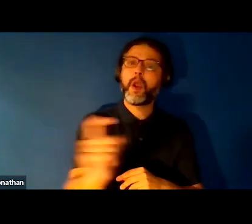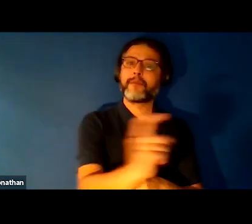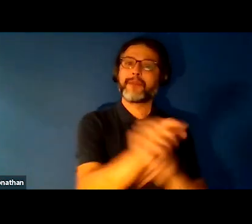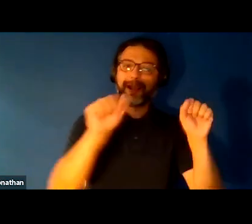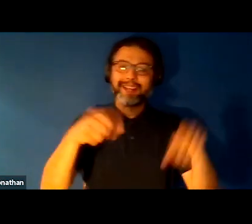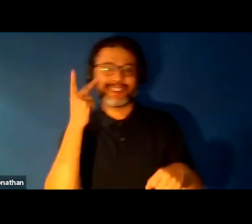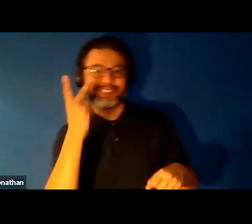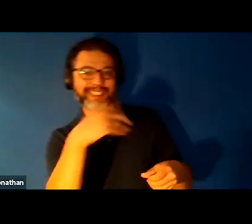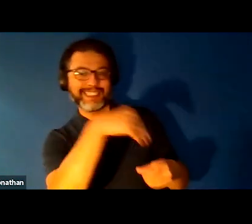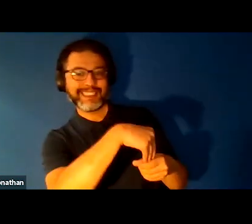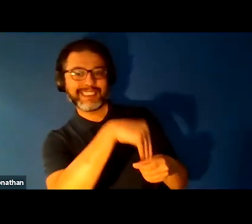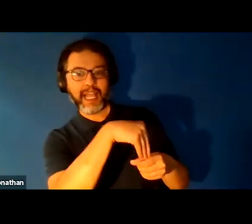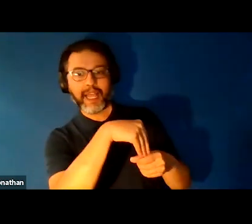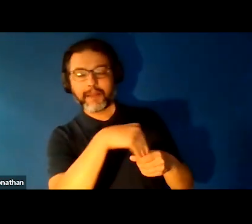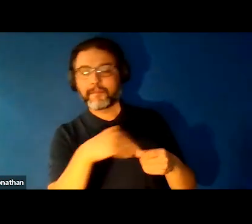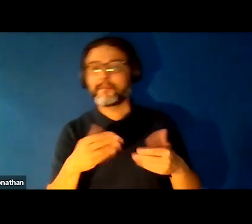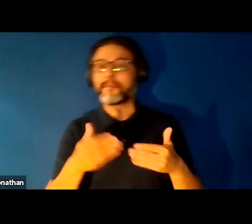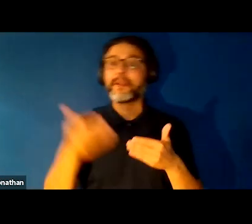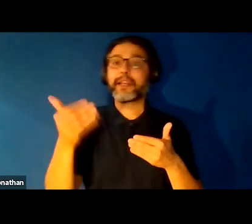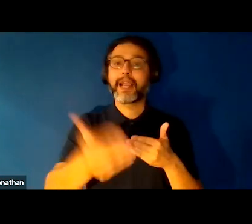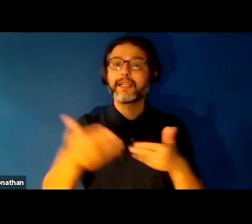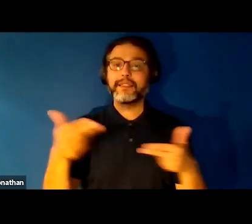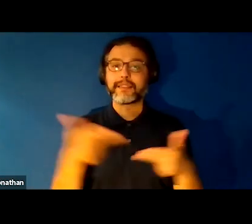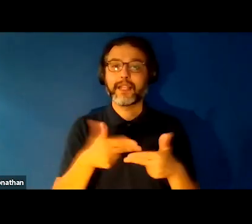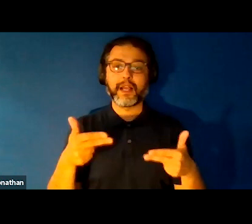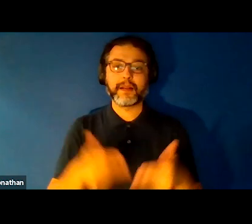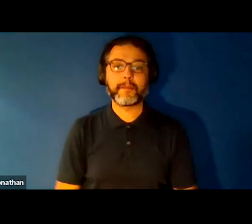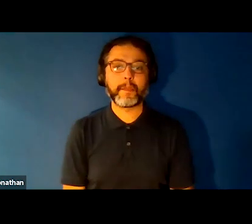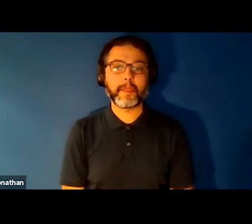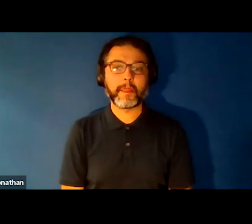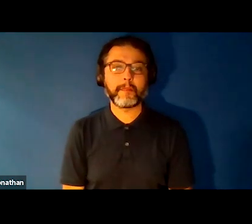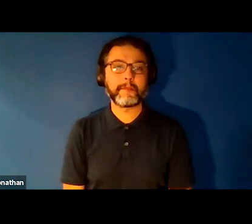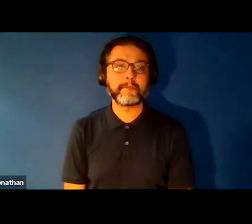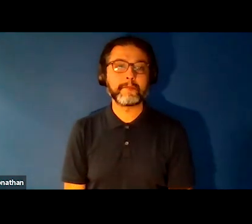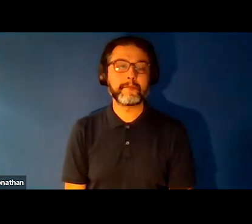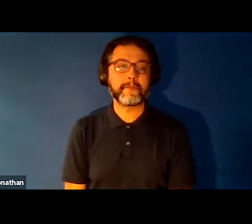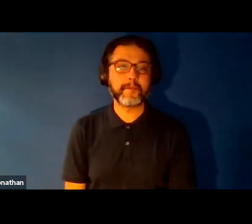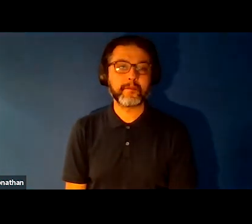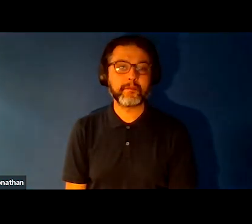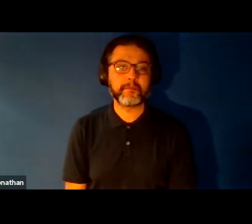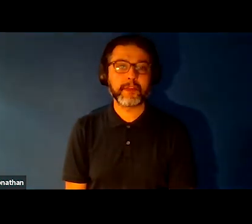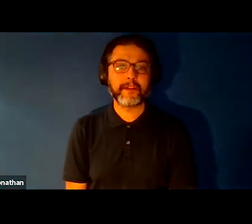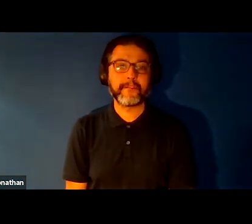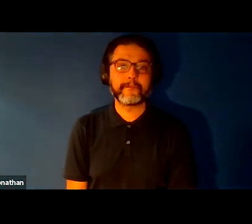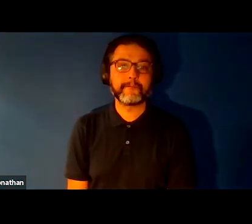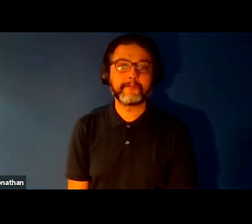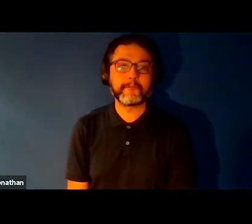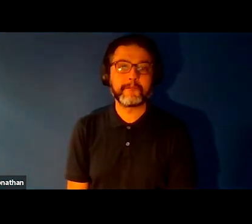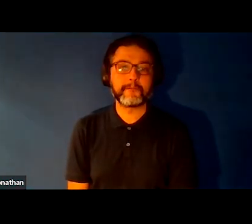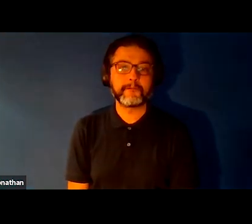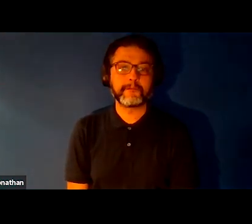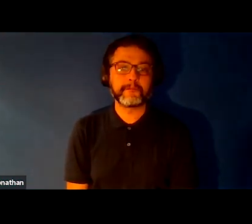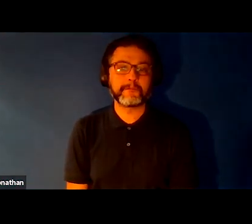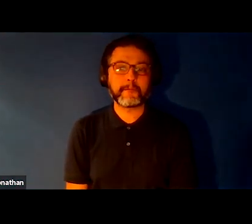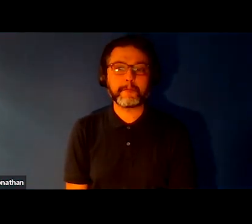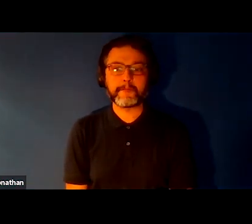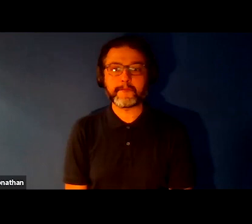Next slide.